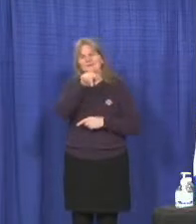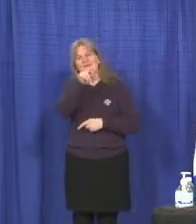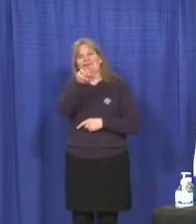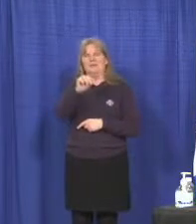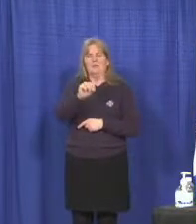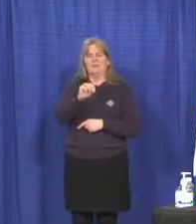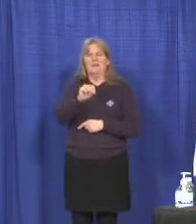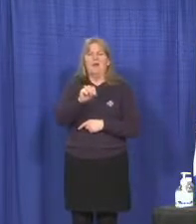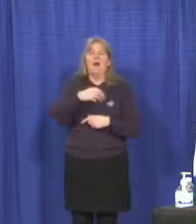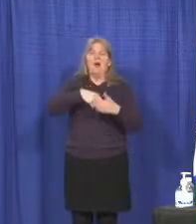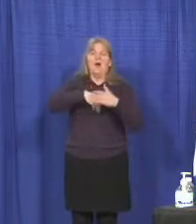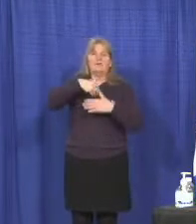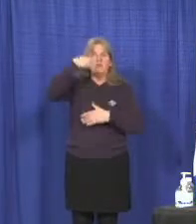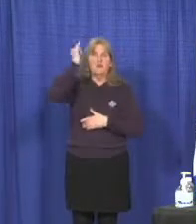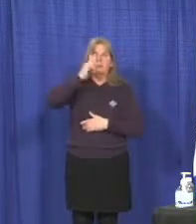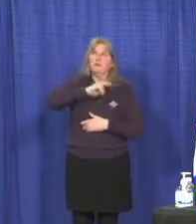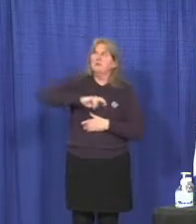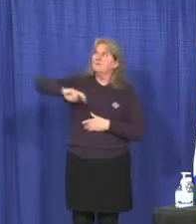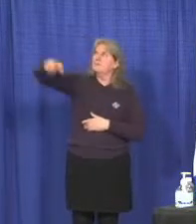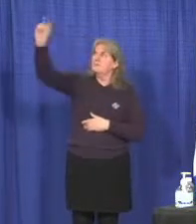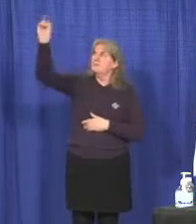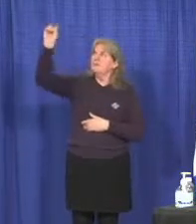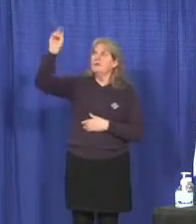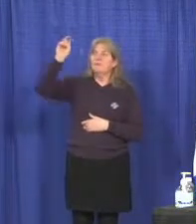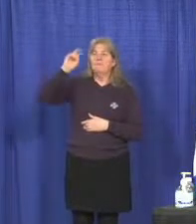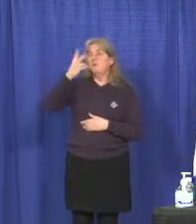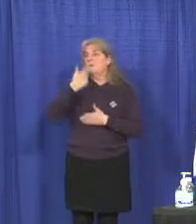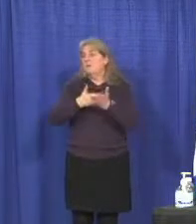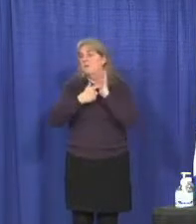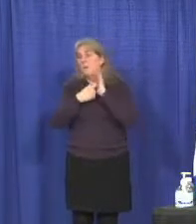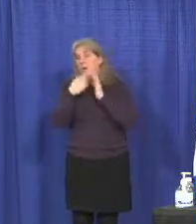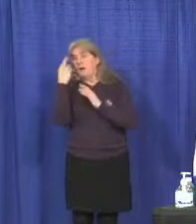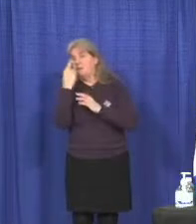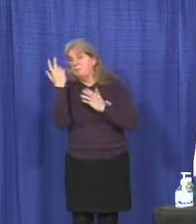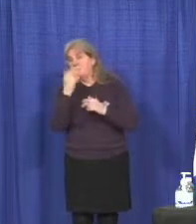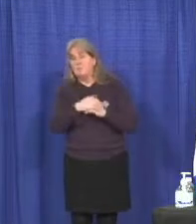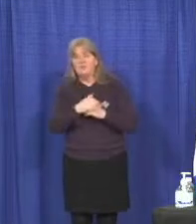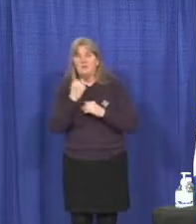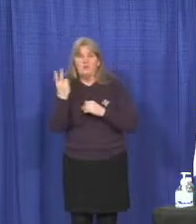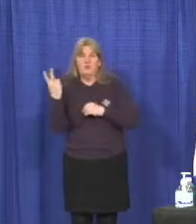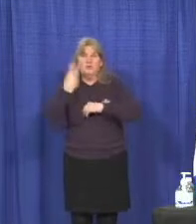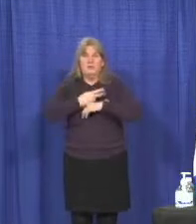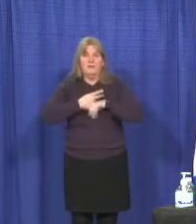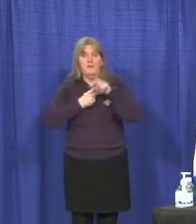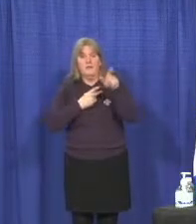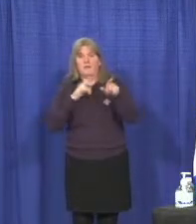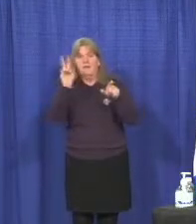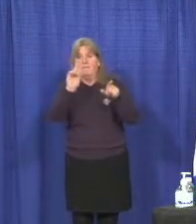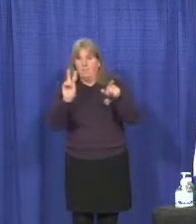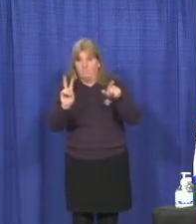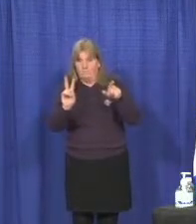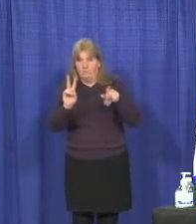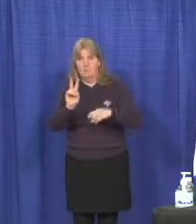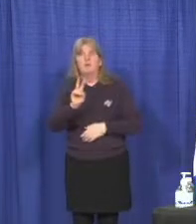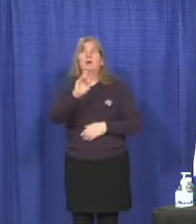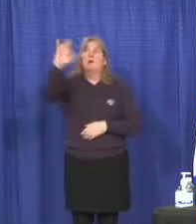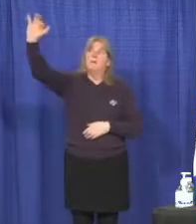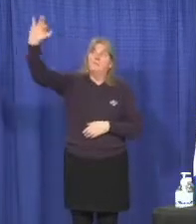visit outside somewhere even for an essential reason, he spent a few days in Vancouver for